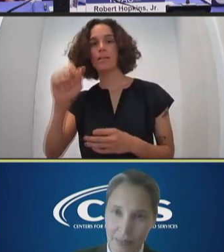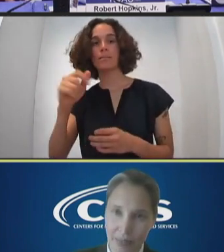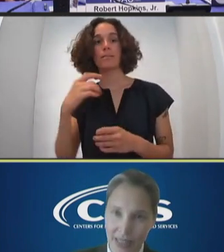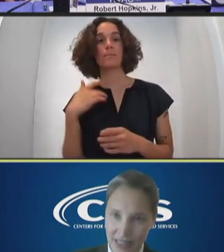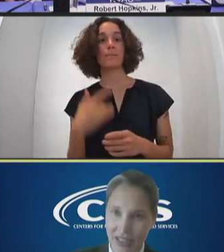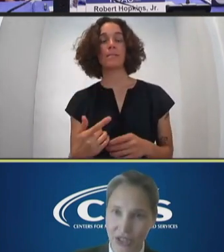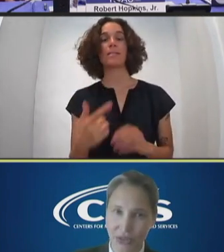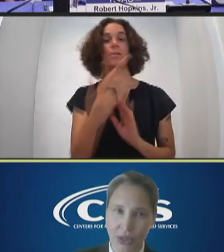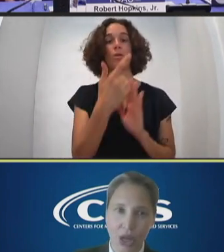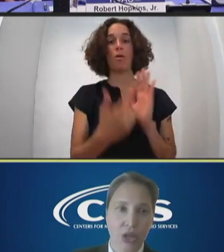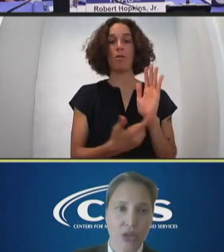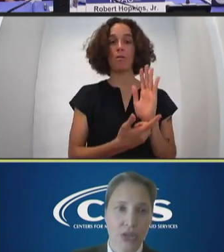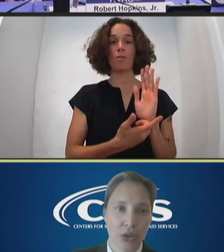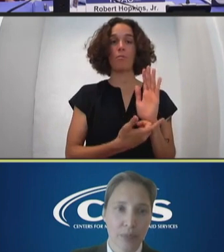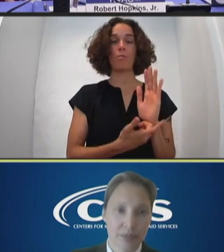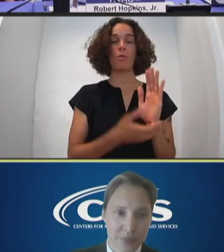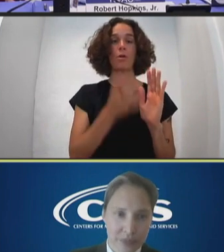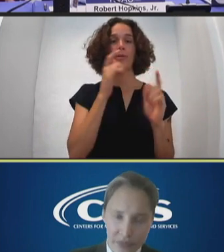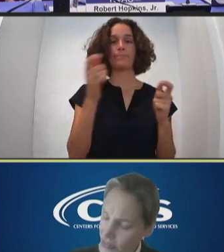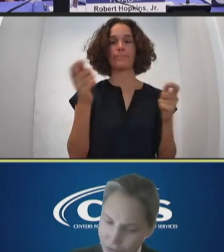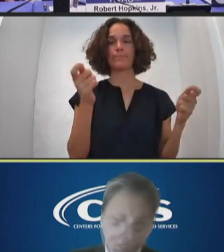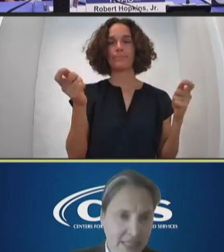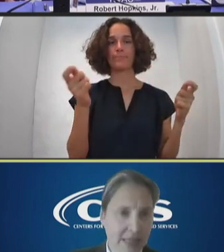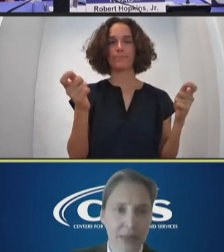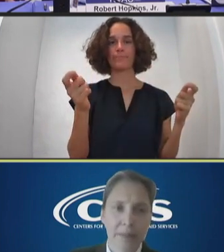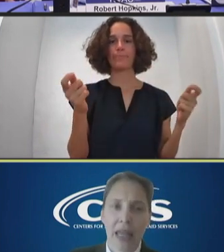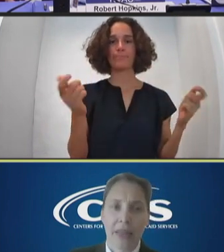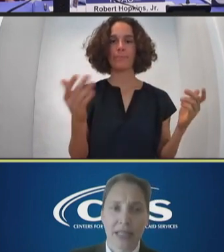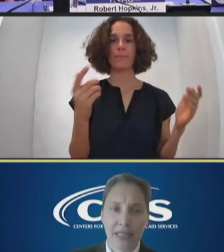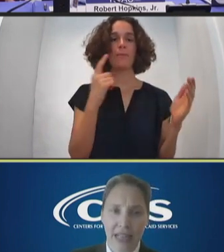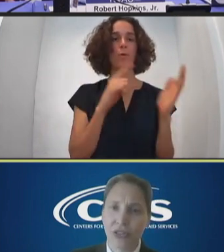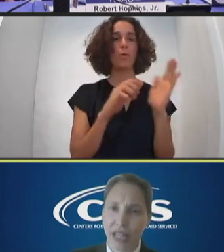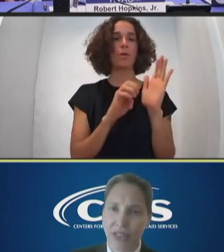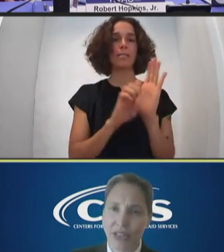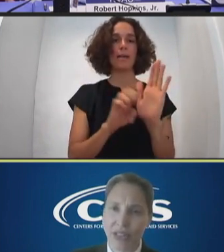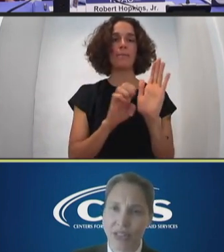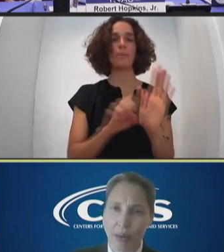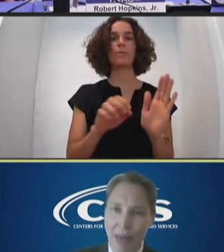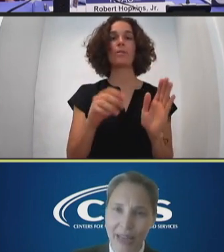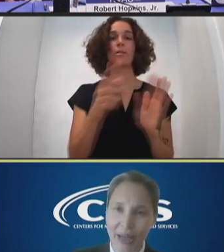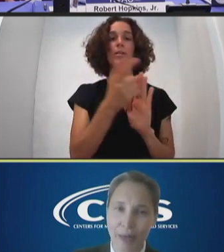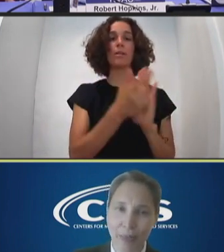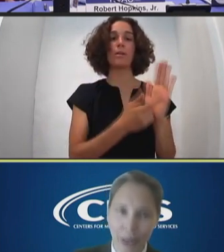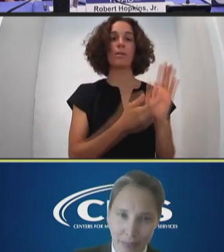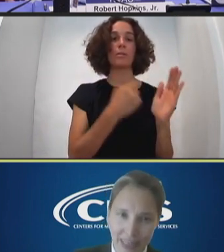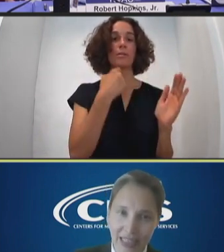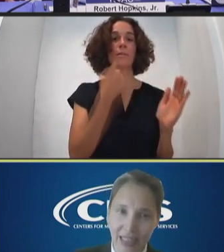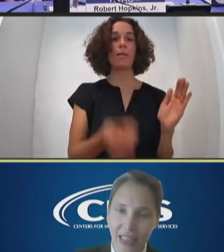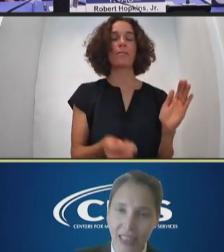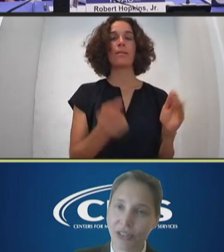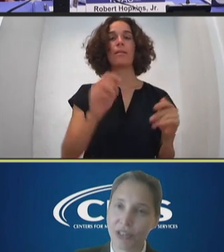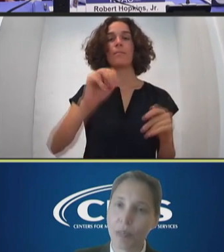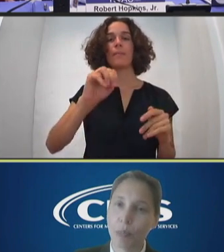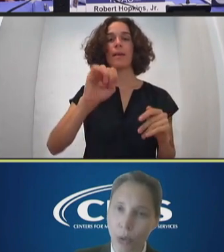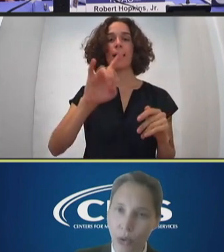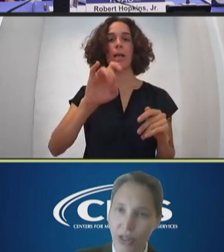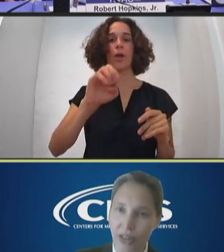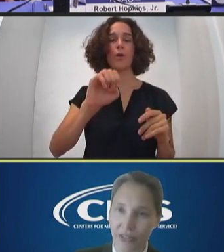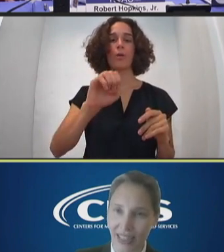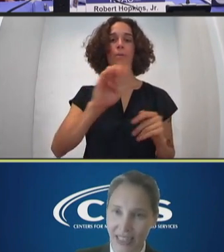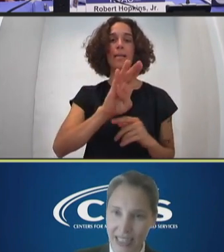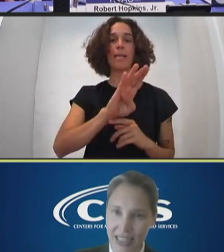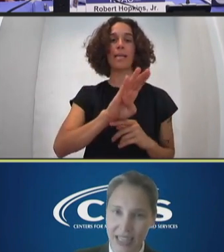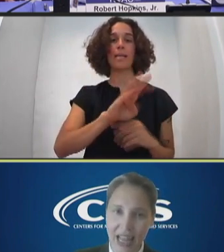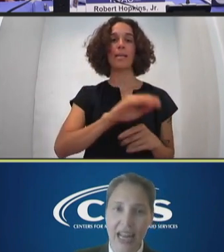by the statute. So, for example, the statute tells us that Medicare Part B covers both the vaccine